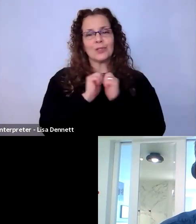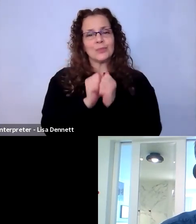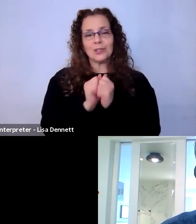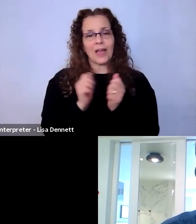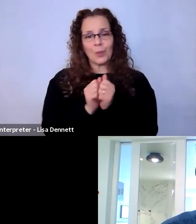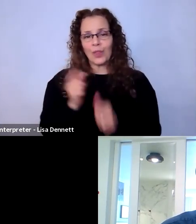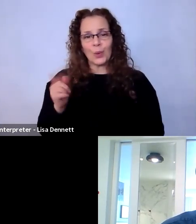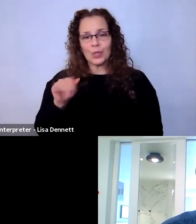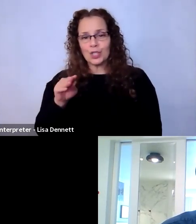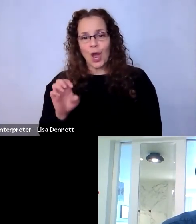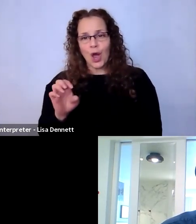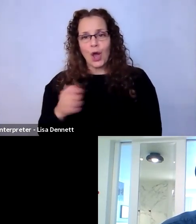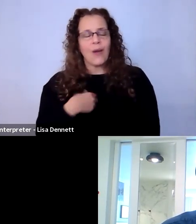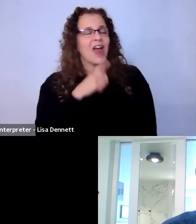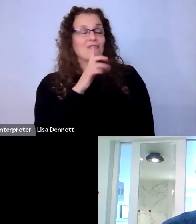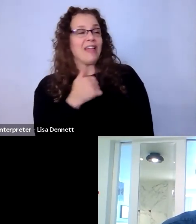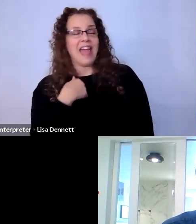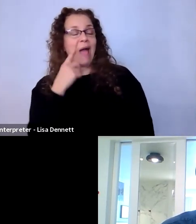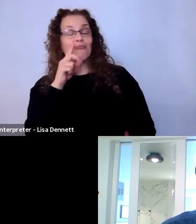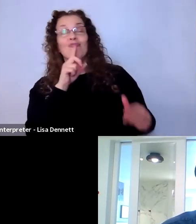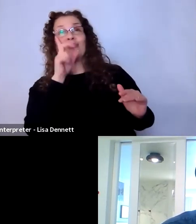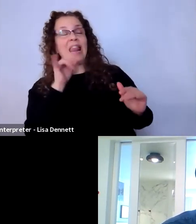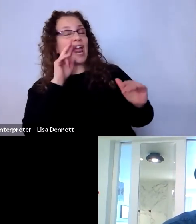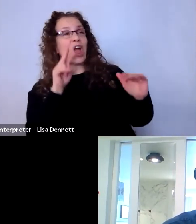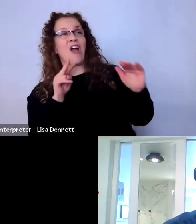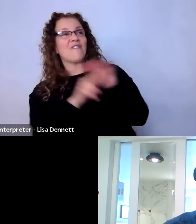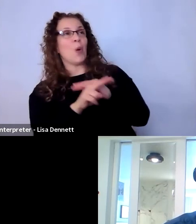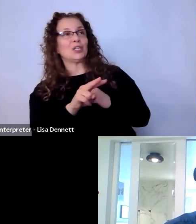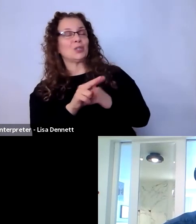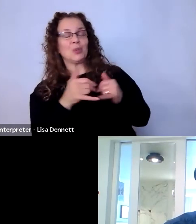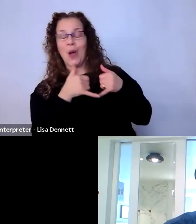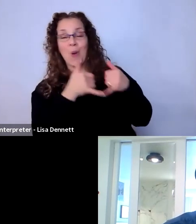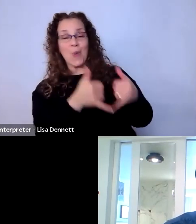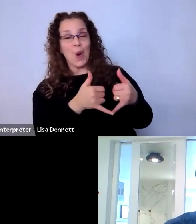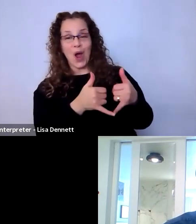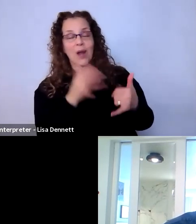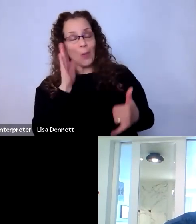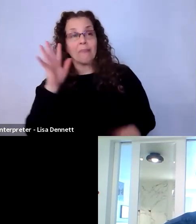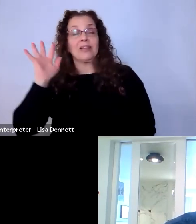Joe Devon: And I can't wait for the guardians a Gala and then it's going to be probably pretty insane but it's going to be a lot of fun.